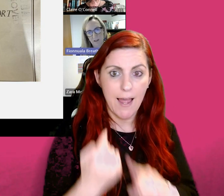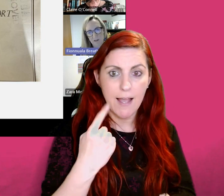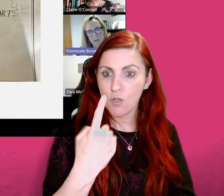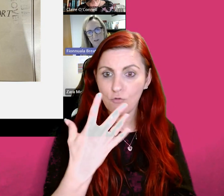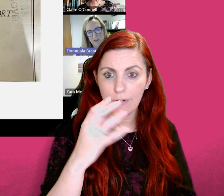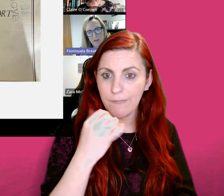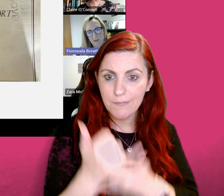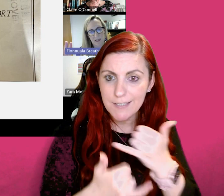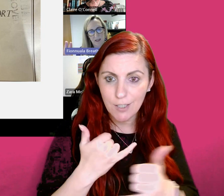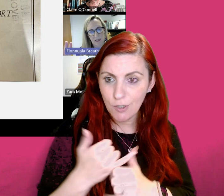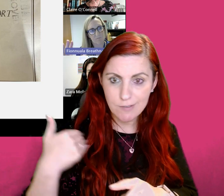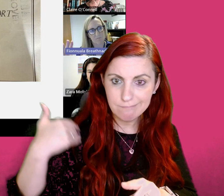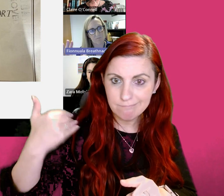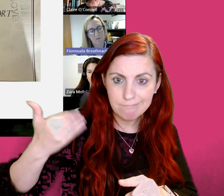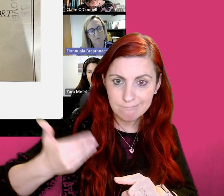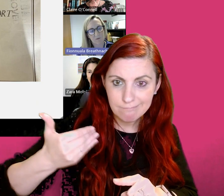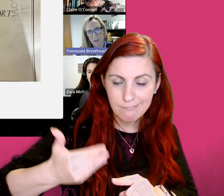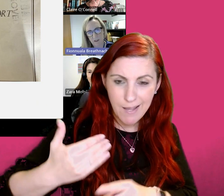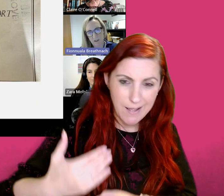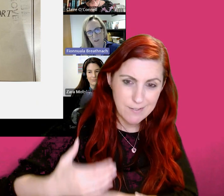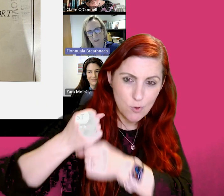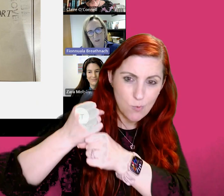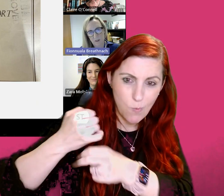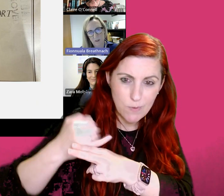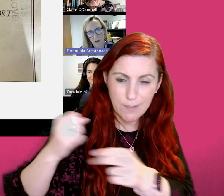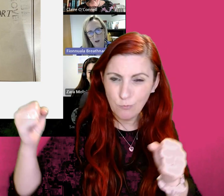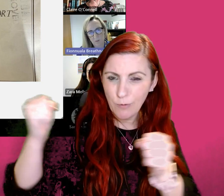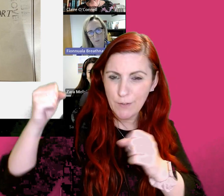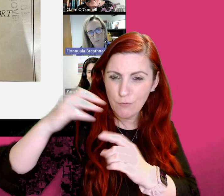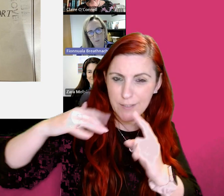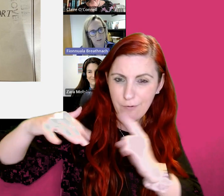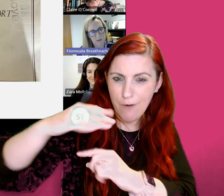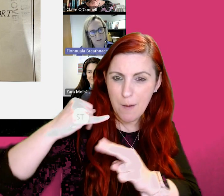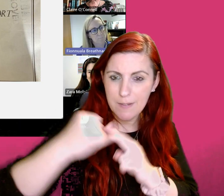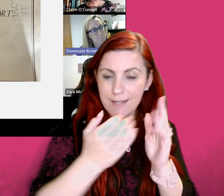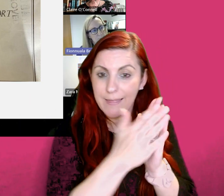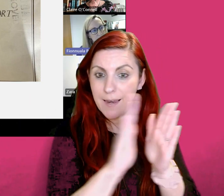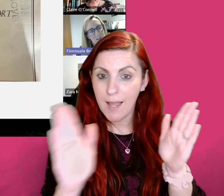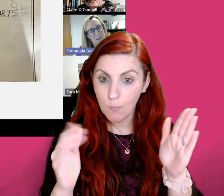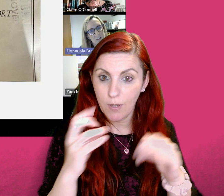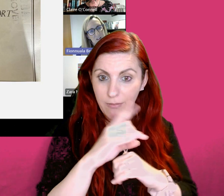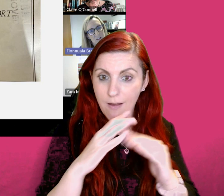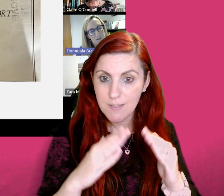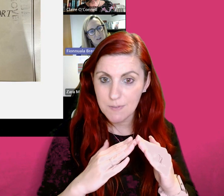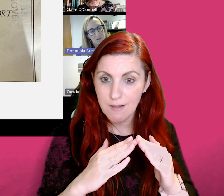these are stored in a refrigerated environment in our library at the hospital and and it's possible